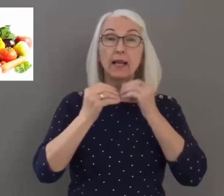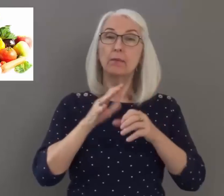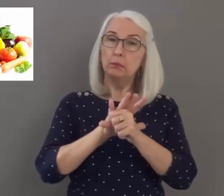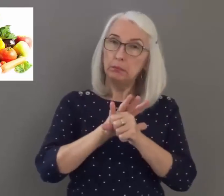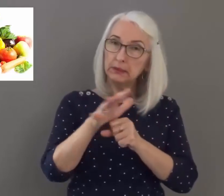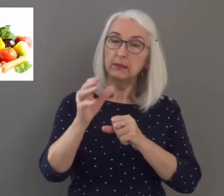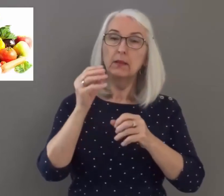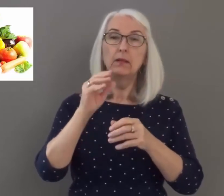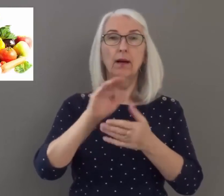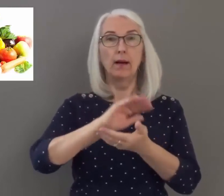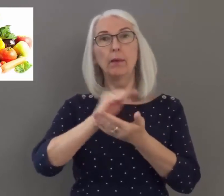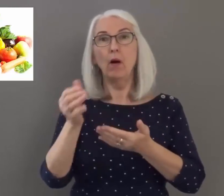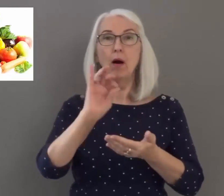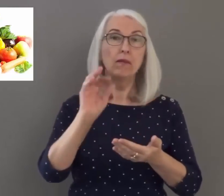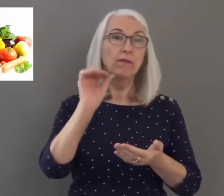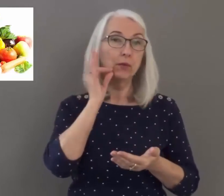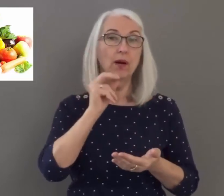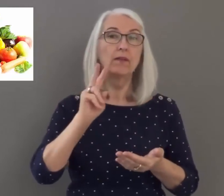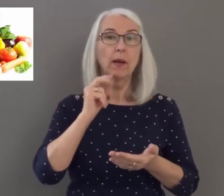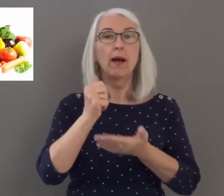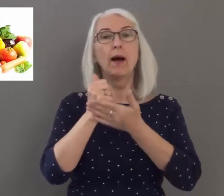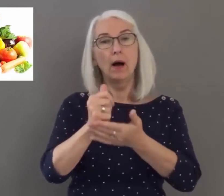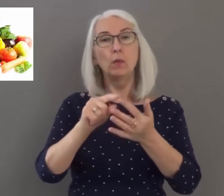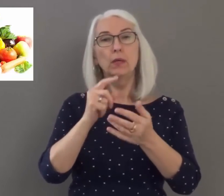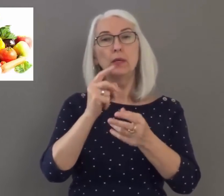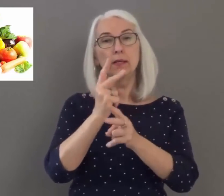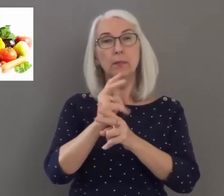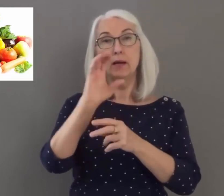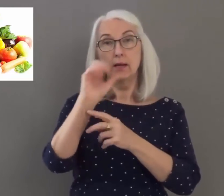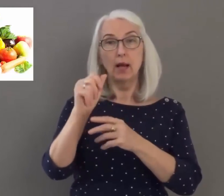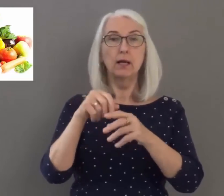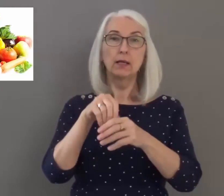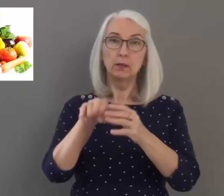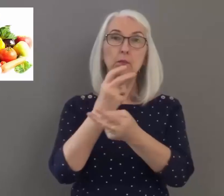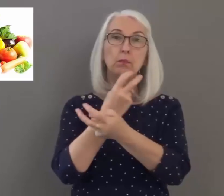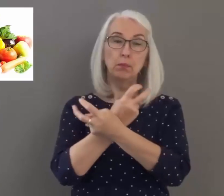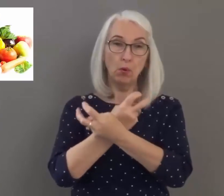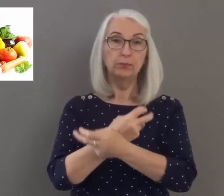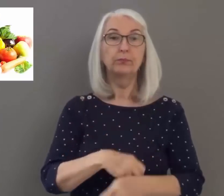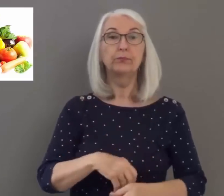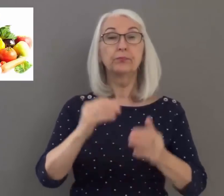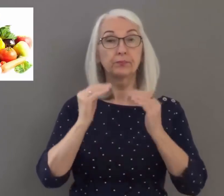Eating a plentiful amount of fruits and vegetables helps to keep calcium in bone.